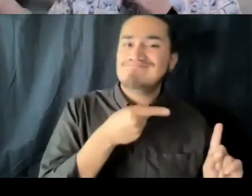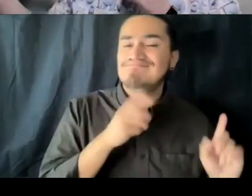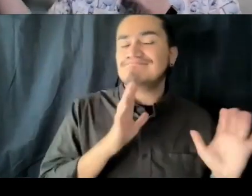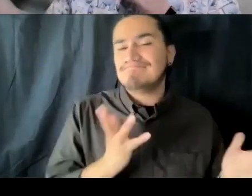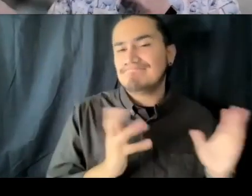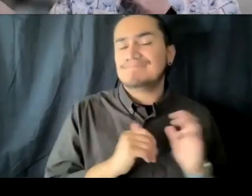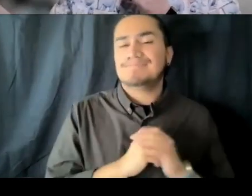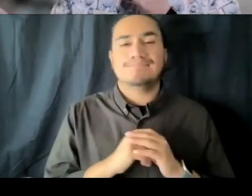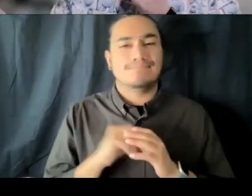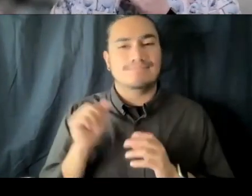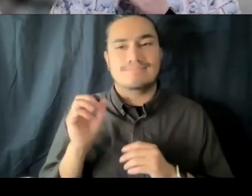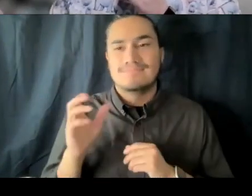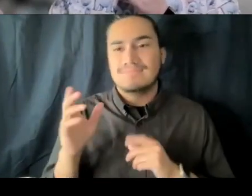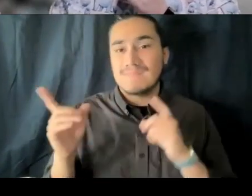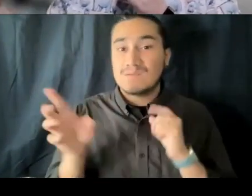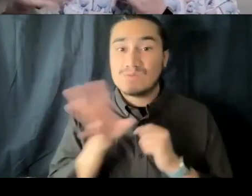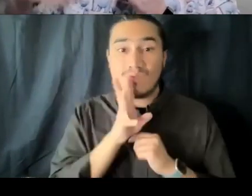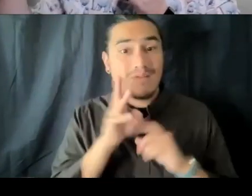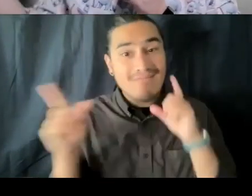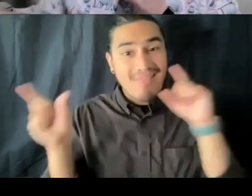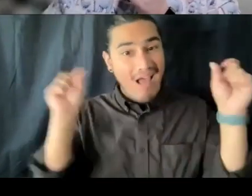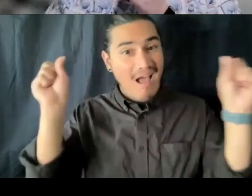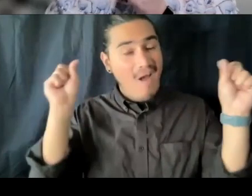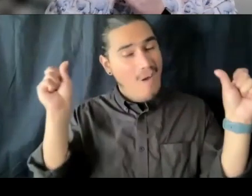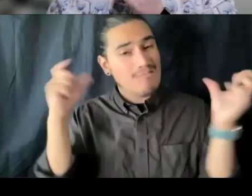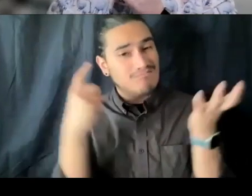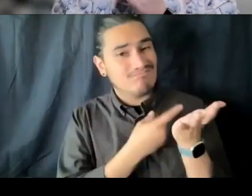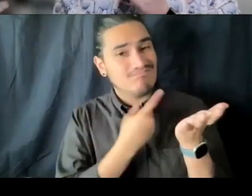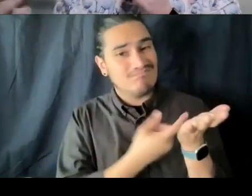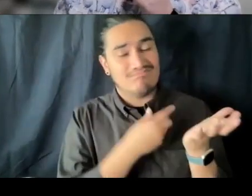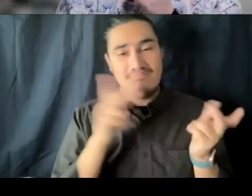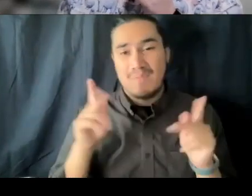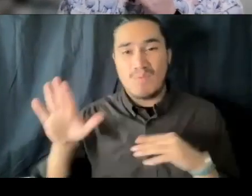Talking really loudly, some folks grew up in families